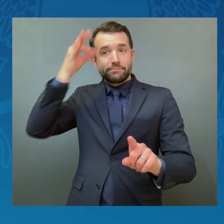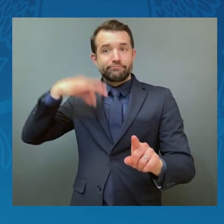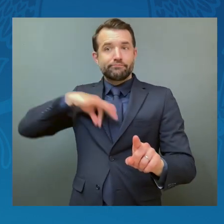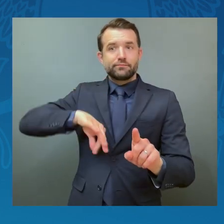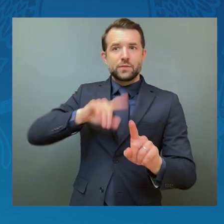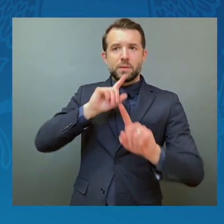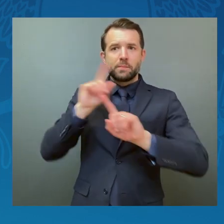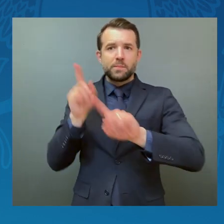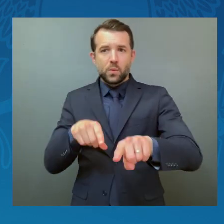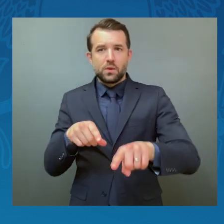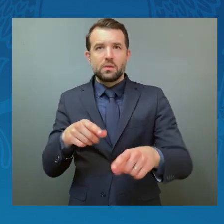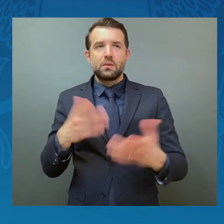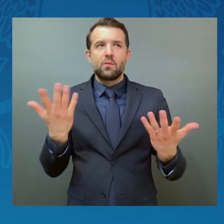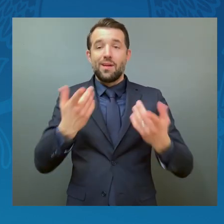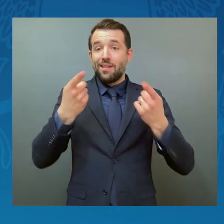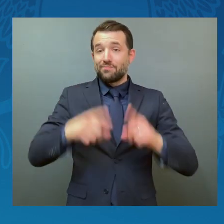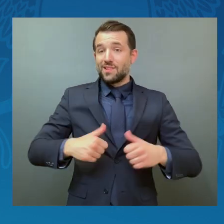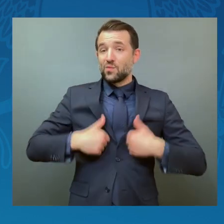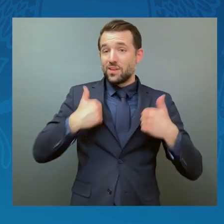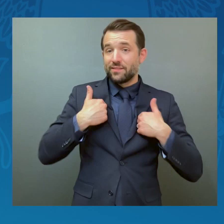to stop paying the price for the rest of their lives.